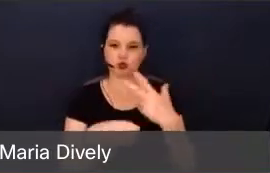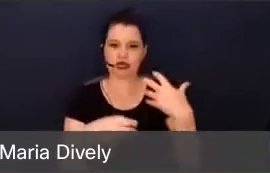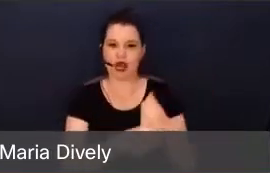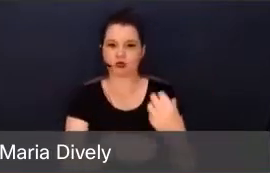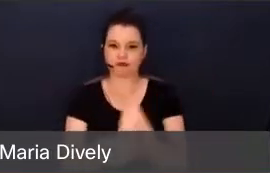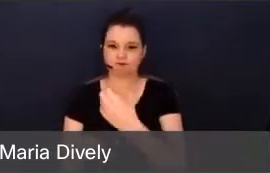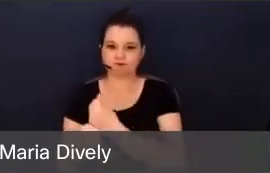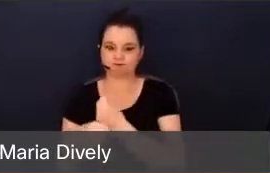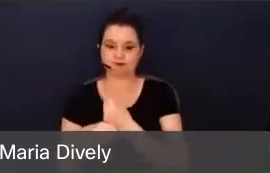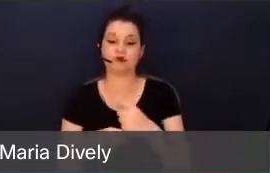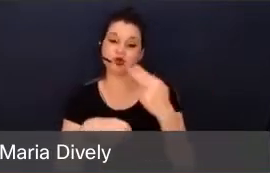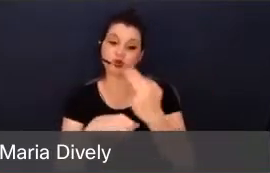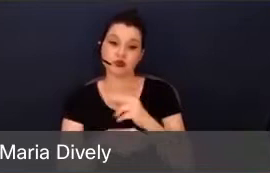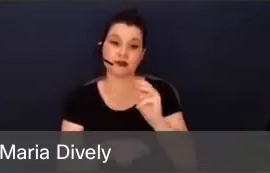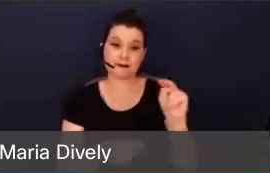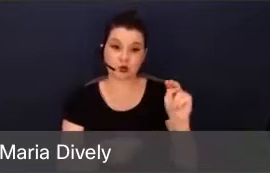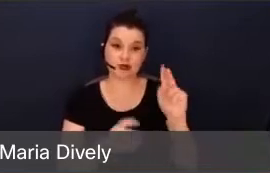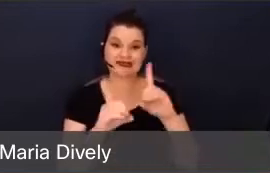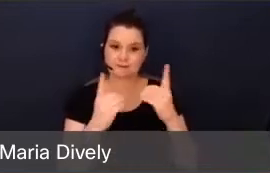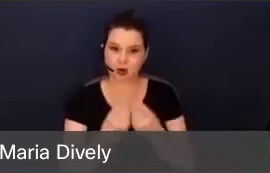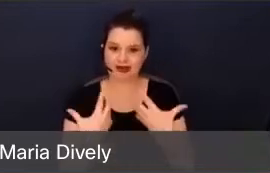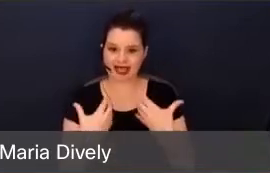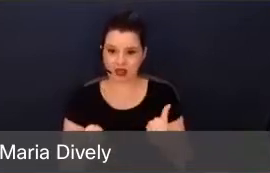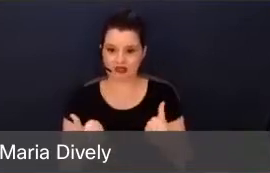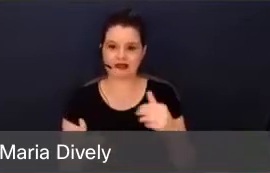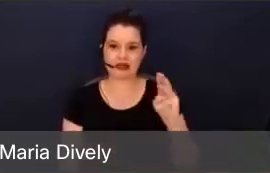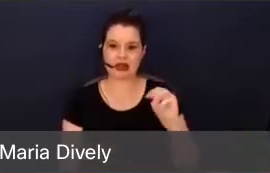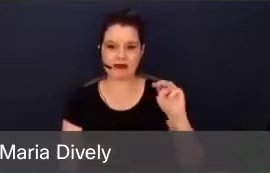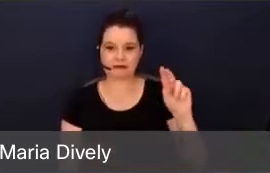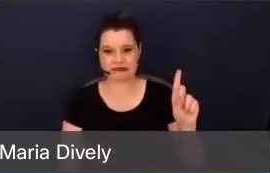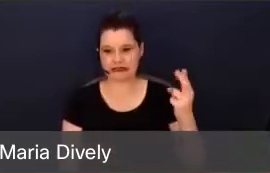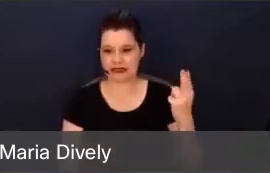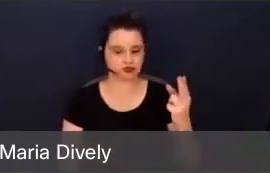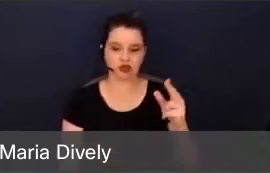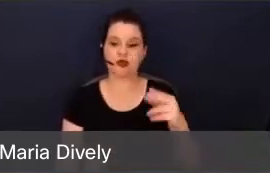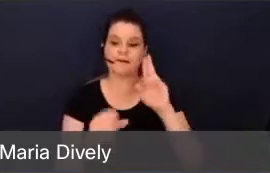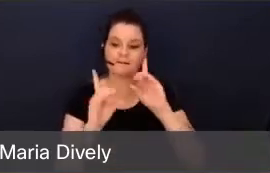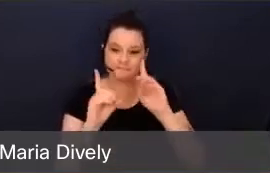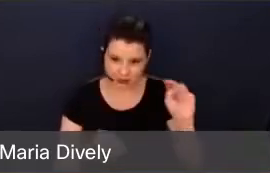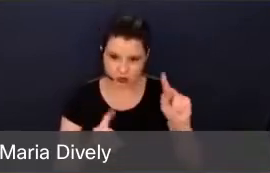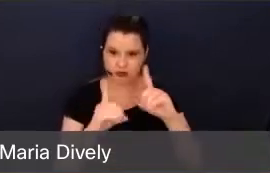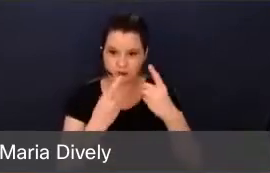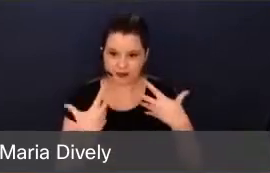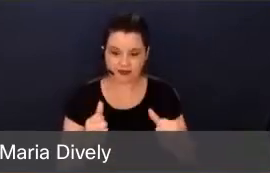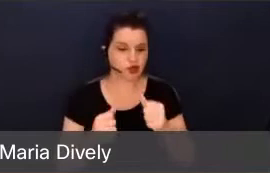So use Minnesota Department of Health instead of MDH. Uh, you don't need to use extra words